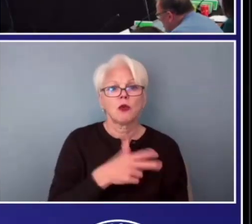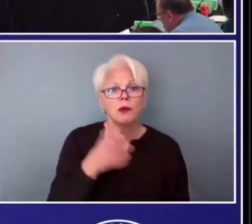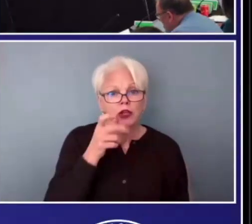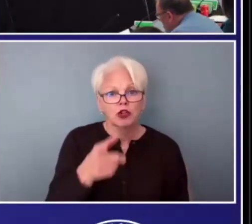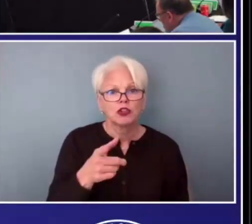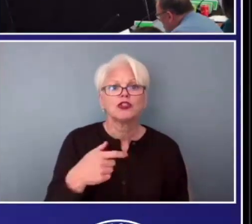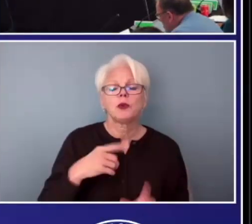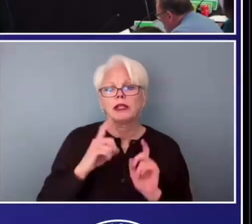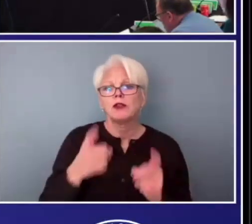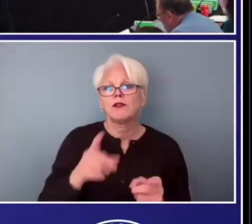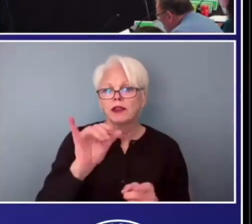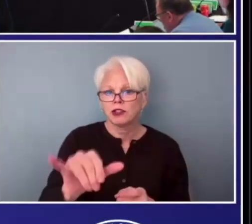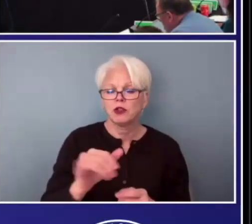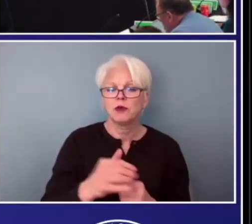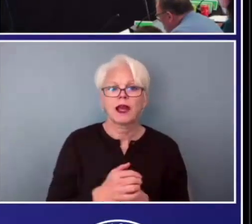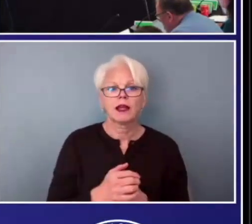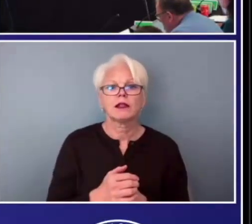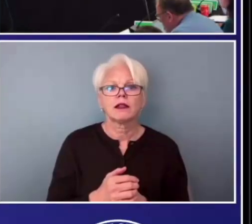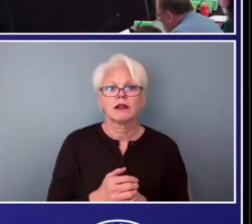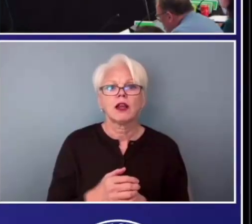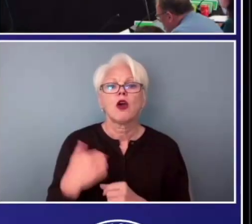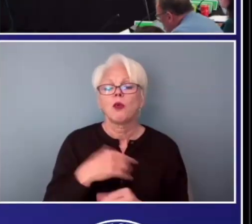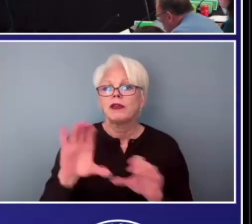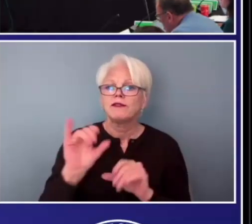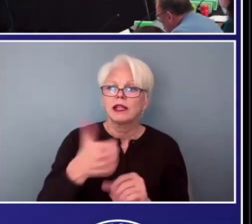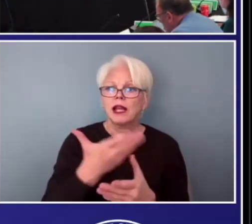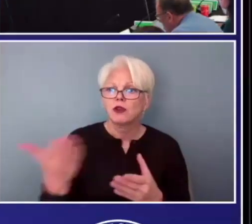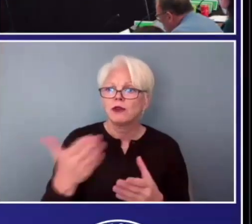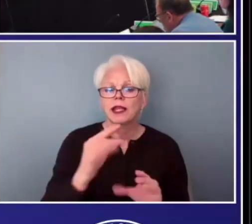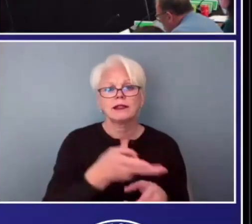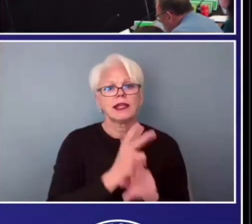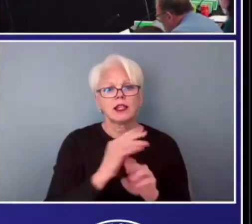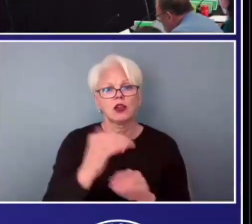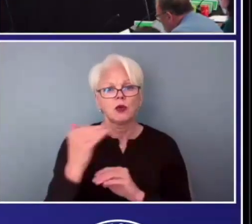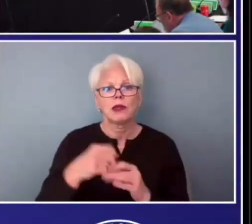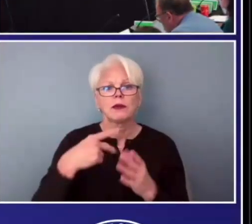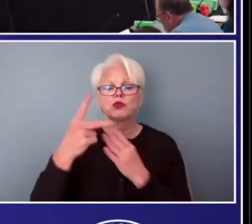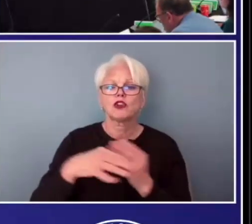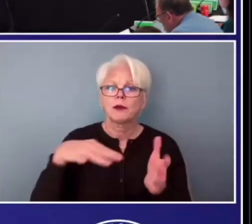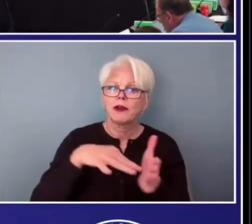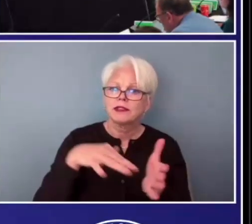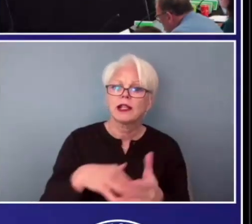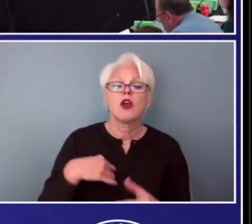you that. We have done other things in the loan limits with program of study. We have heard you. We have read your